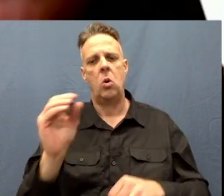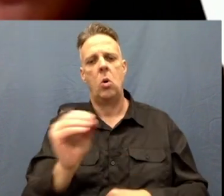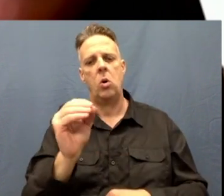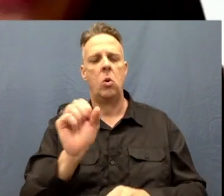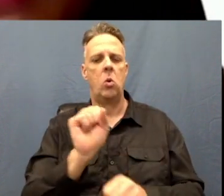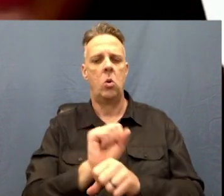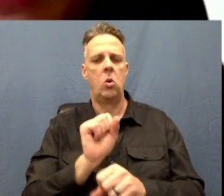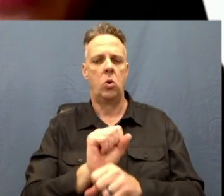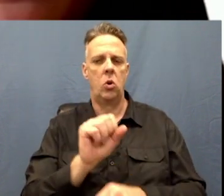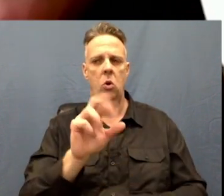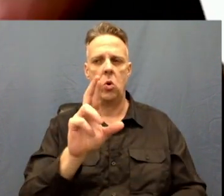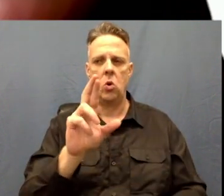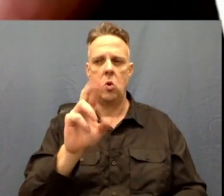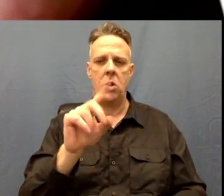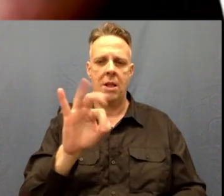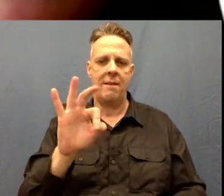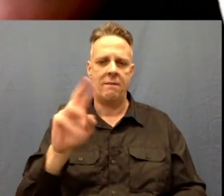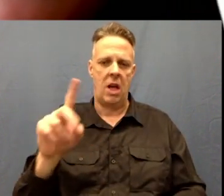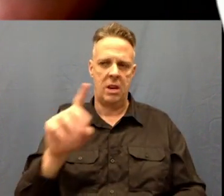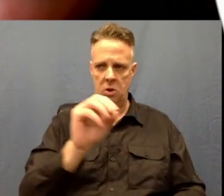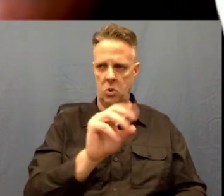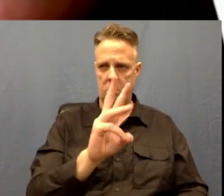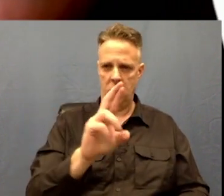WITH THE OREGON WORKER RELIEF FUND. XOCHILT, YOU ARE NEXT.